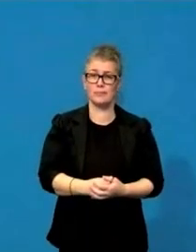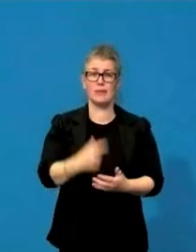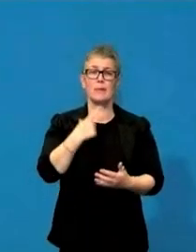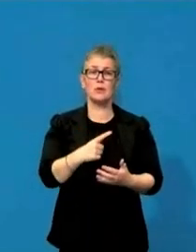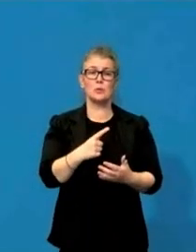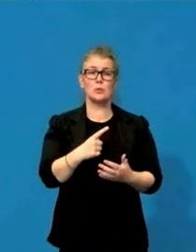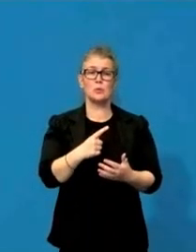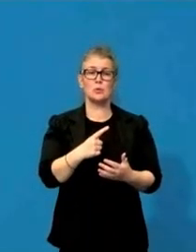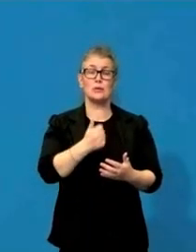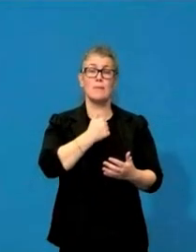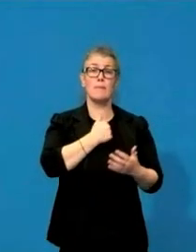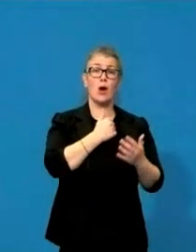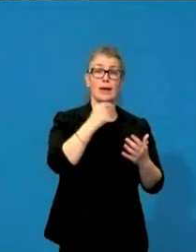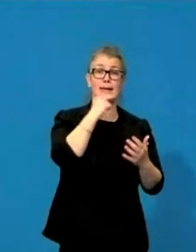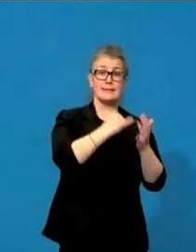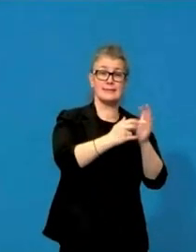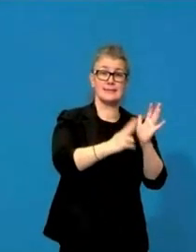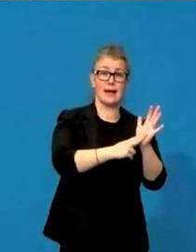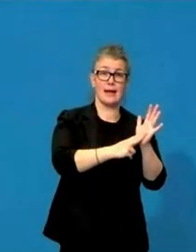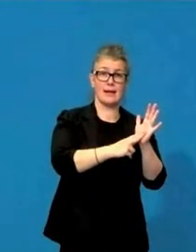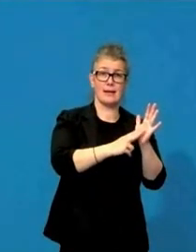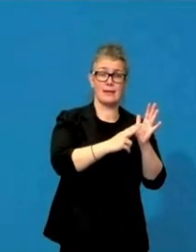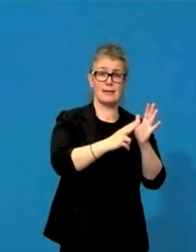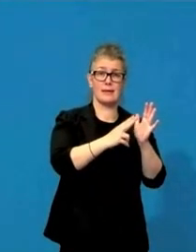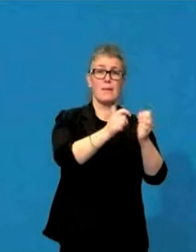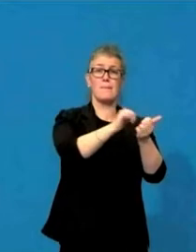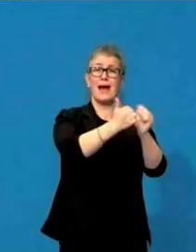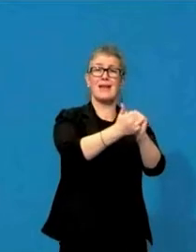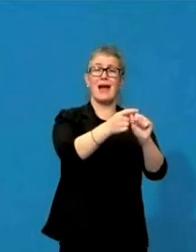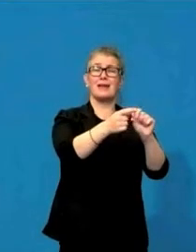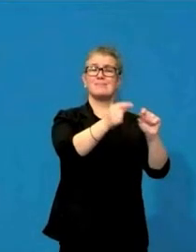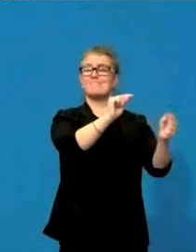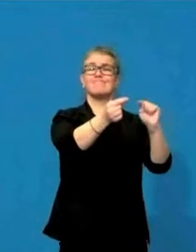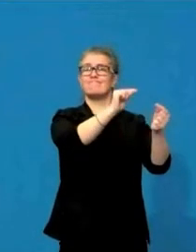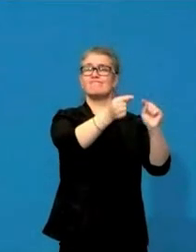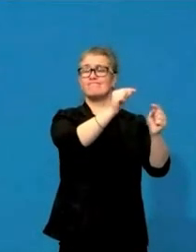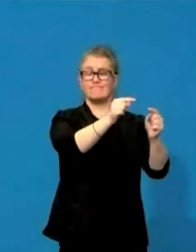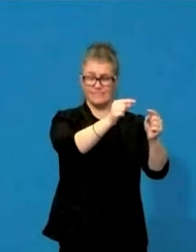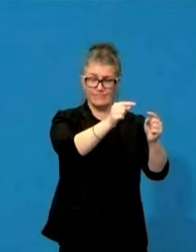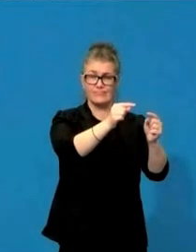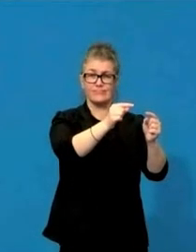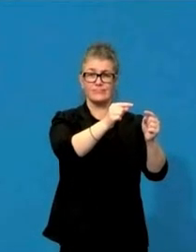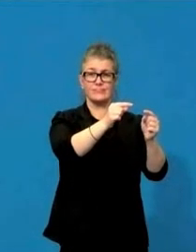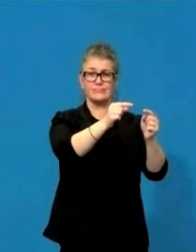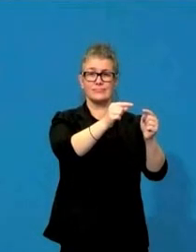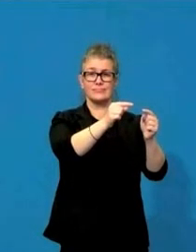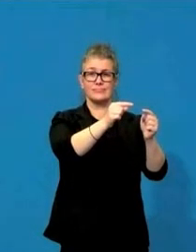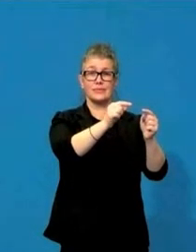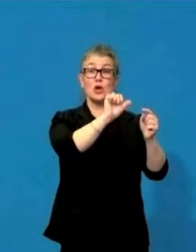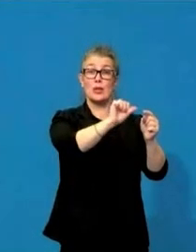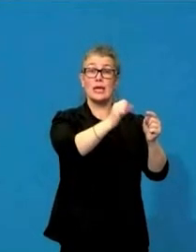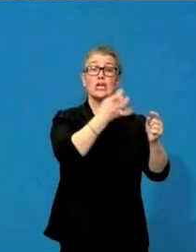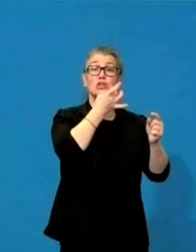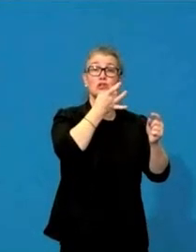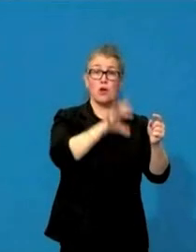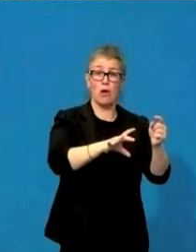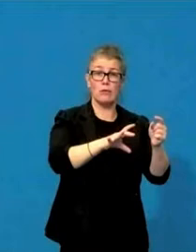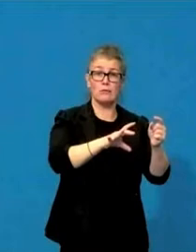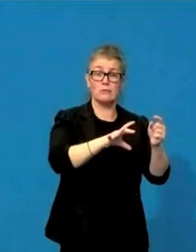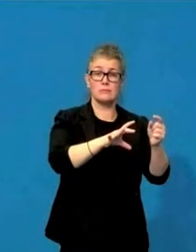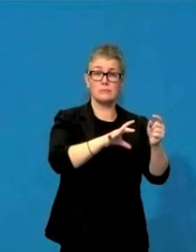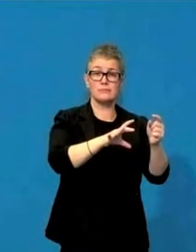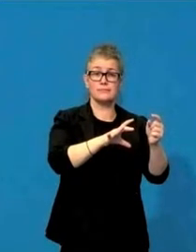son and his partner was having was very toxic, so the - there - his grandparents of